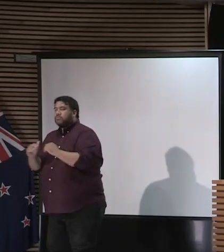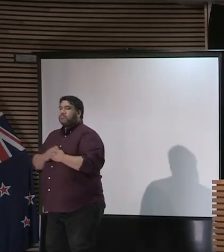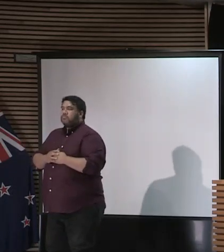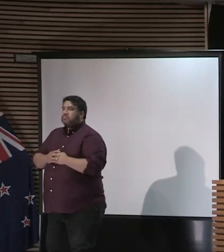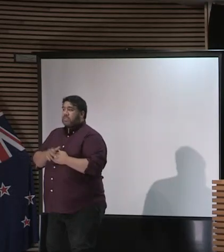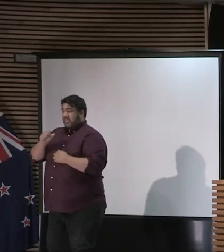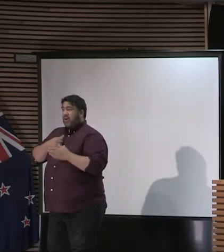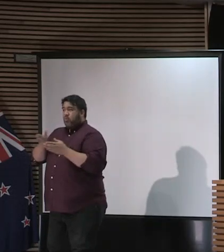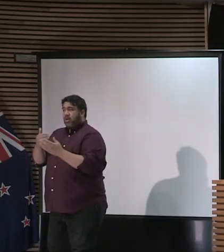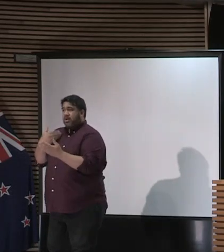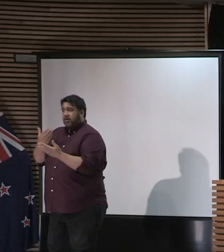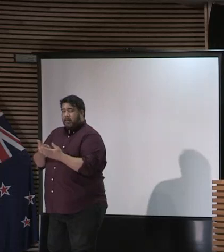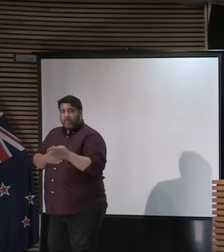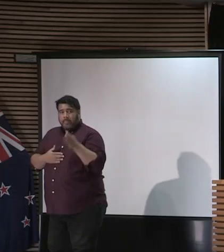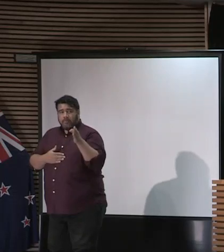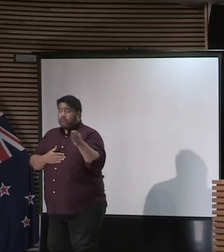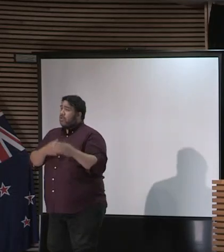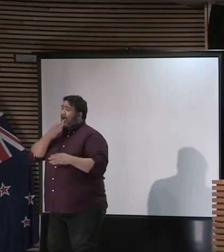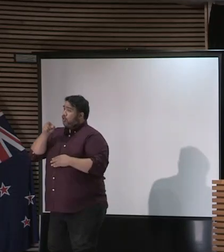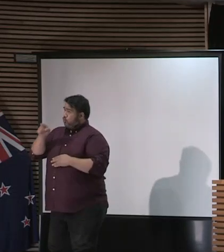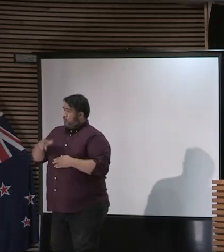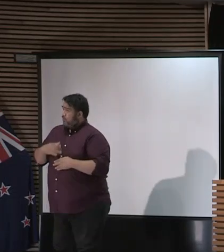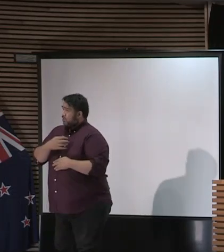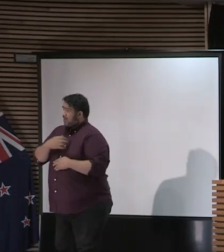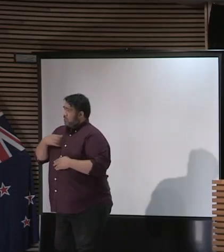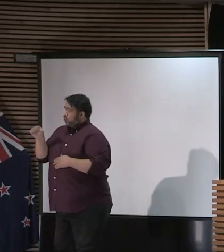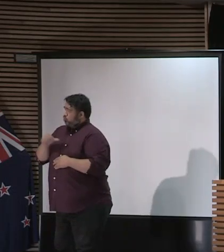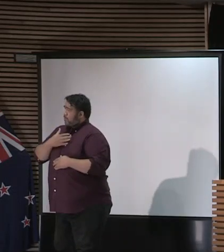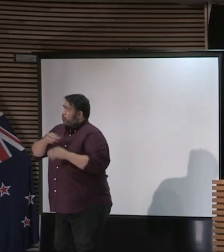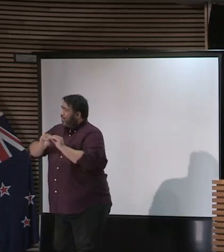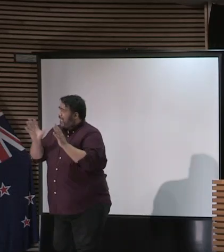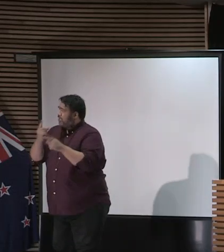manner. And I think by and